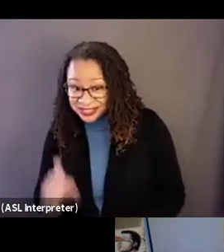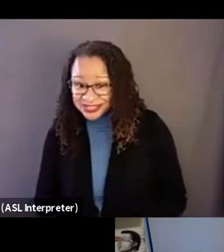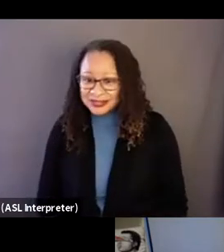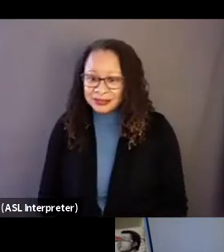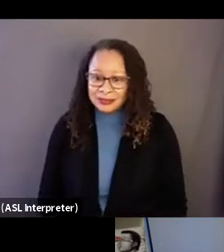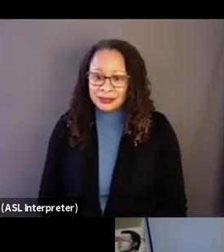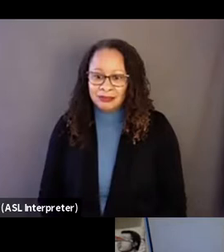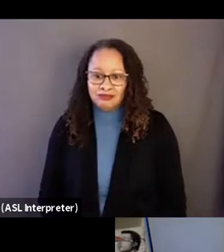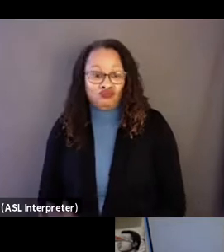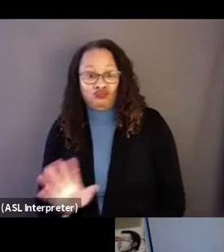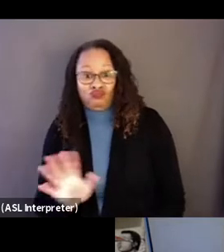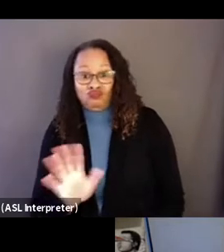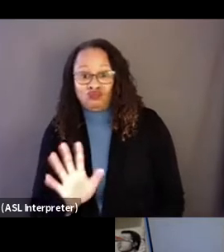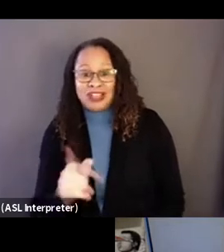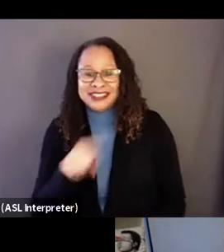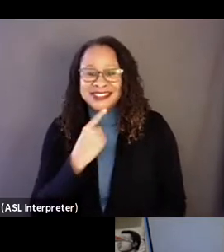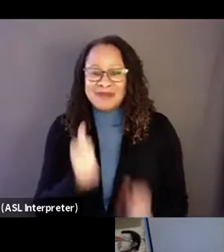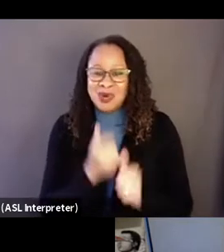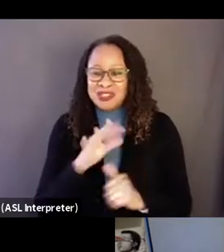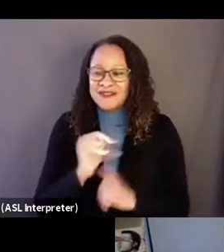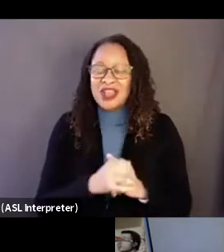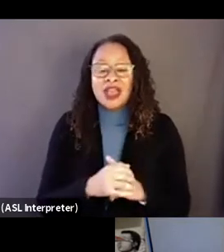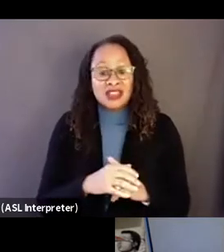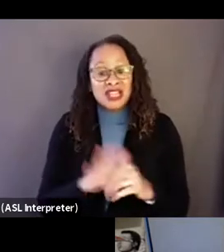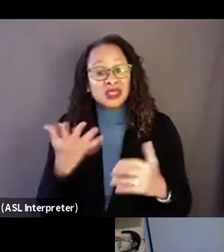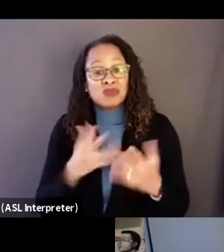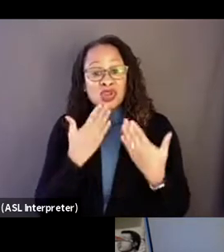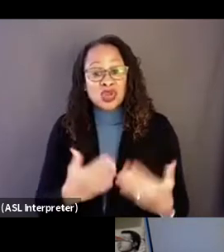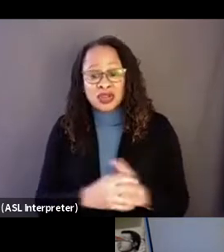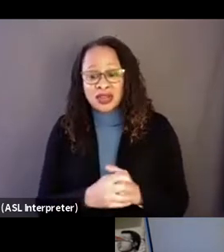Oh, well, you guys said most of it, which was pretty good. I guess, if anything,